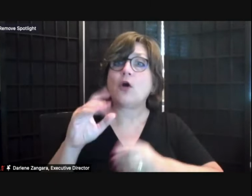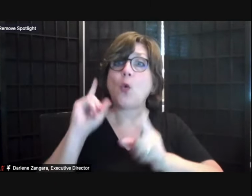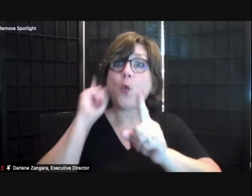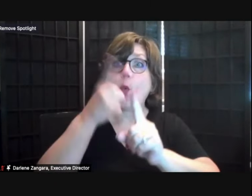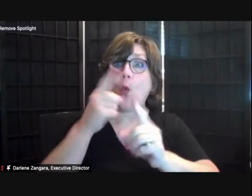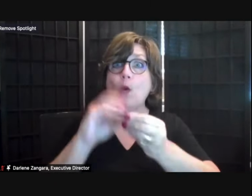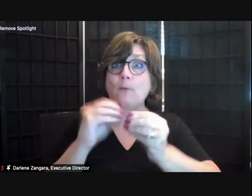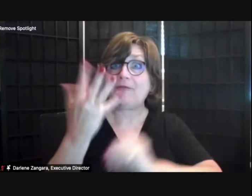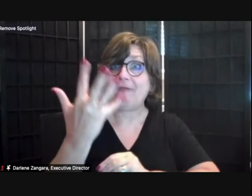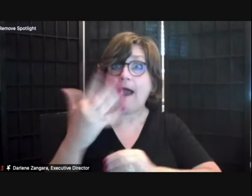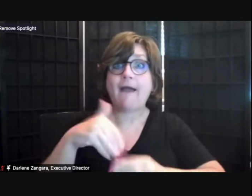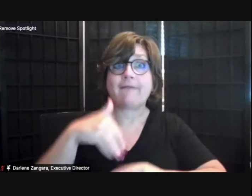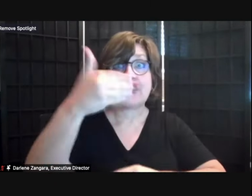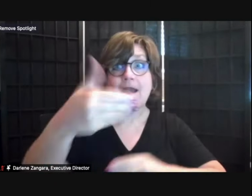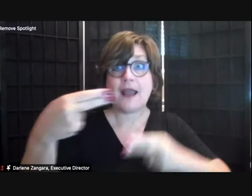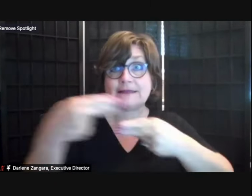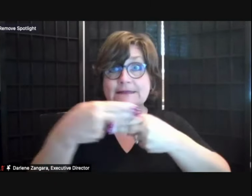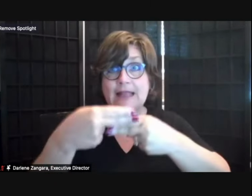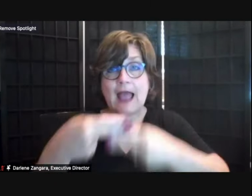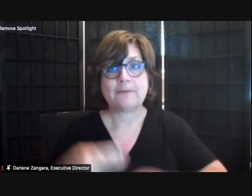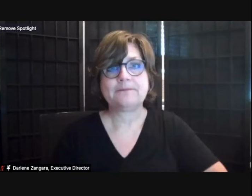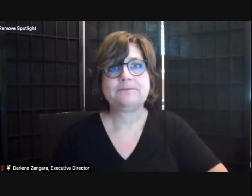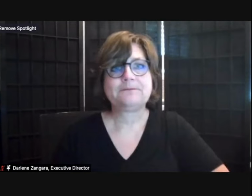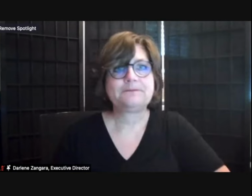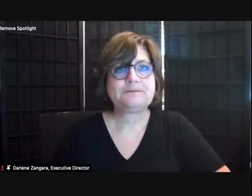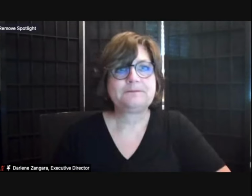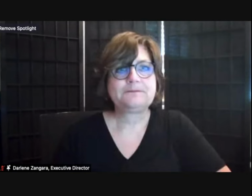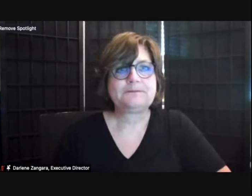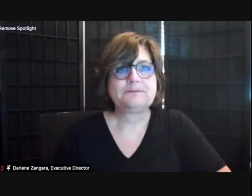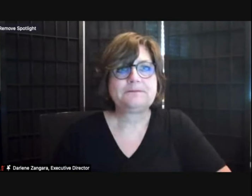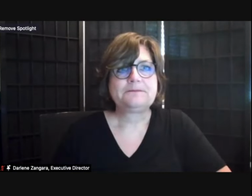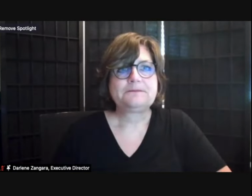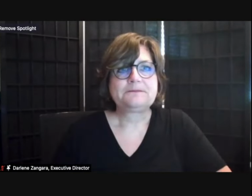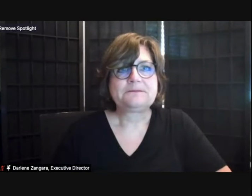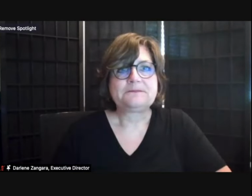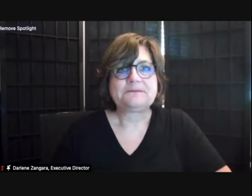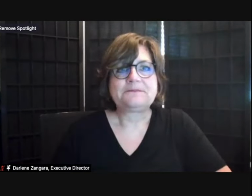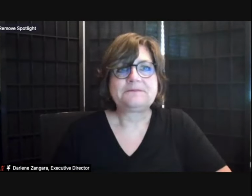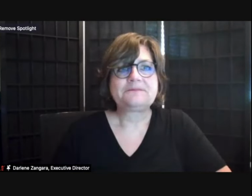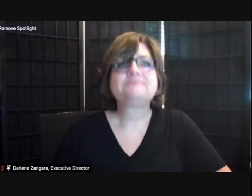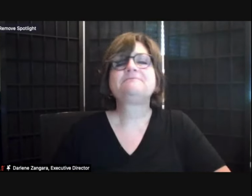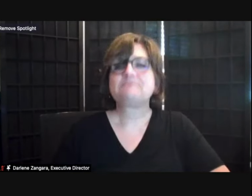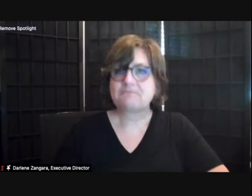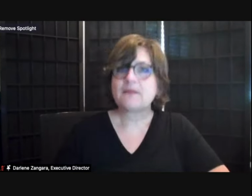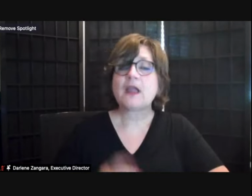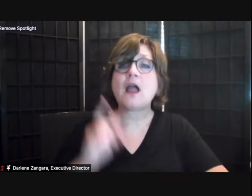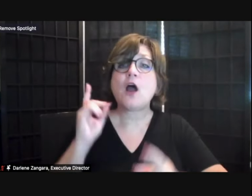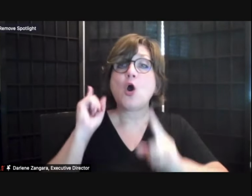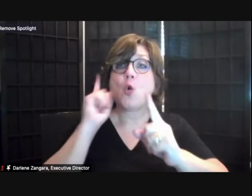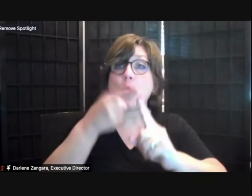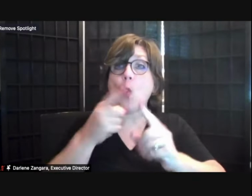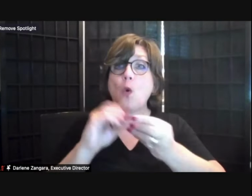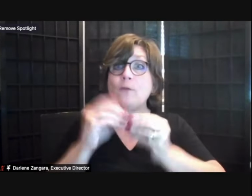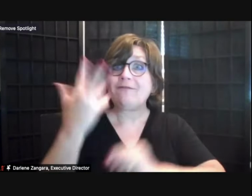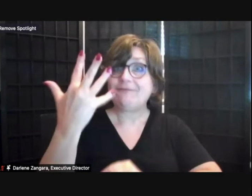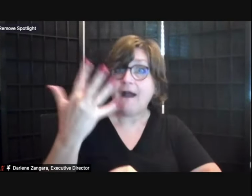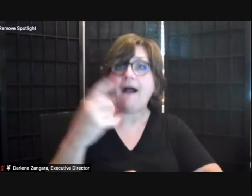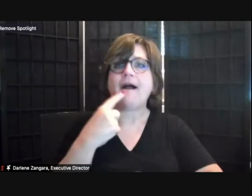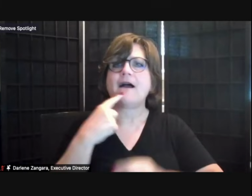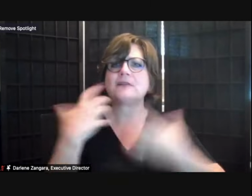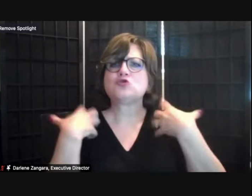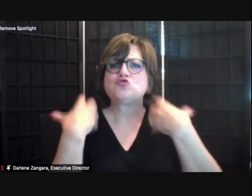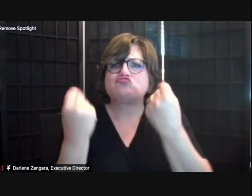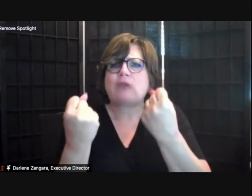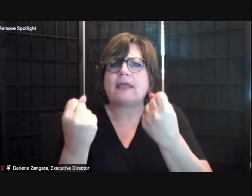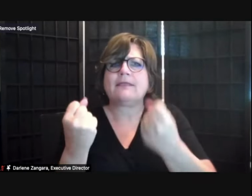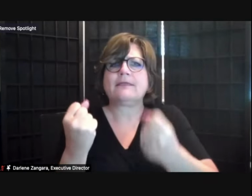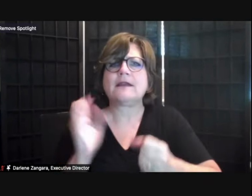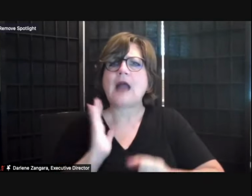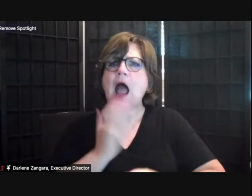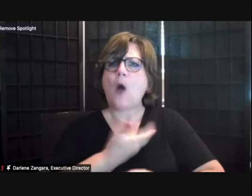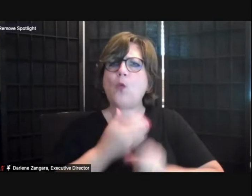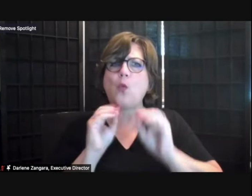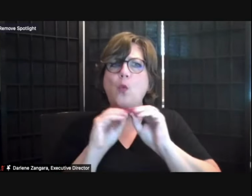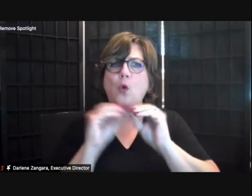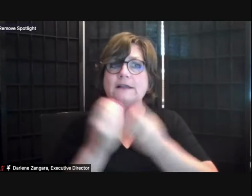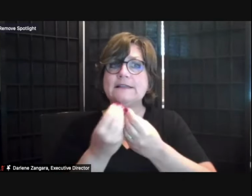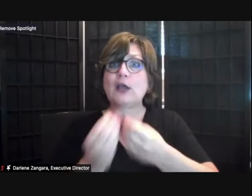Goal #5 is on the next slide. Goal #5: Strengthen our organization